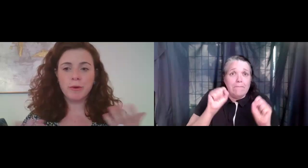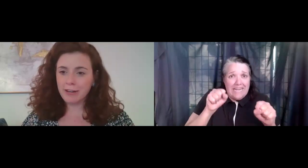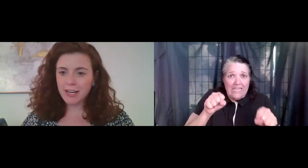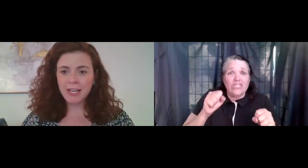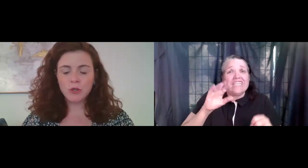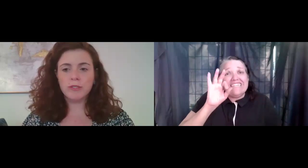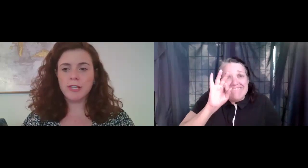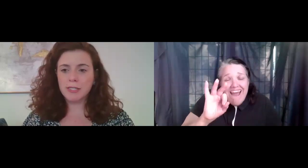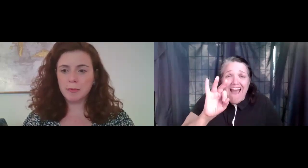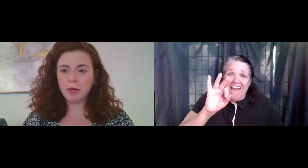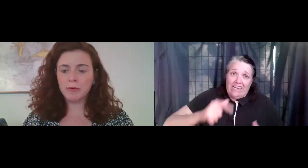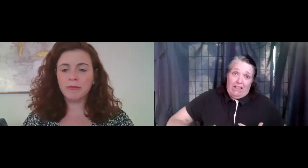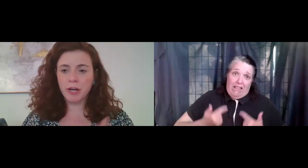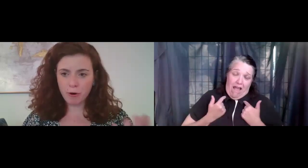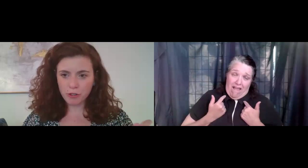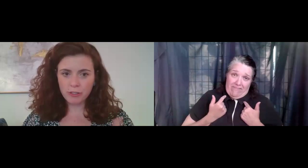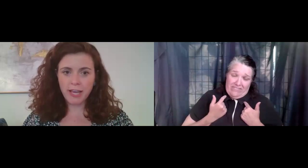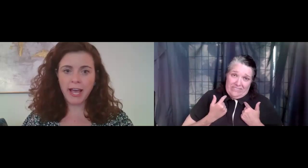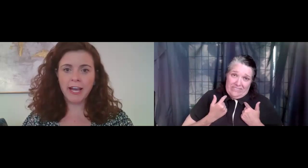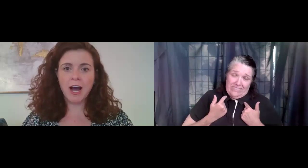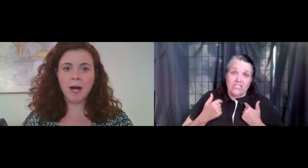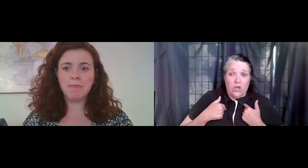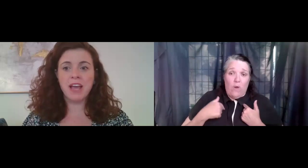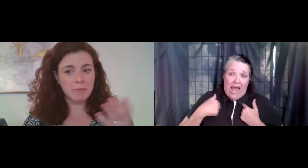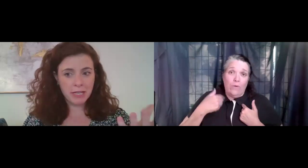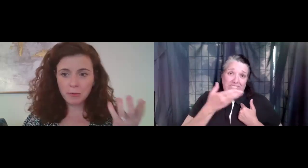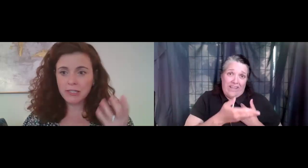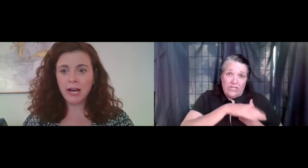were there today at Children's Hospital, it was a very emotional day and the media was